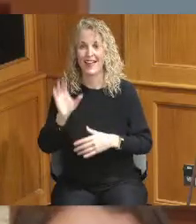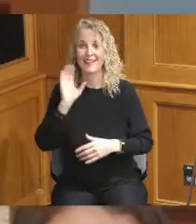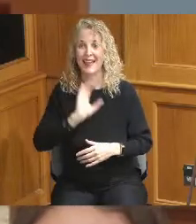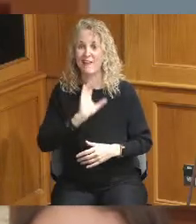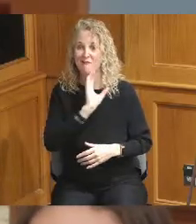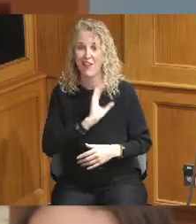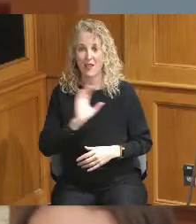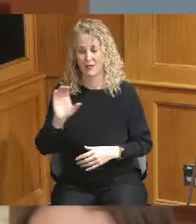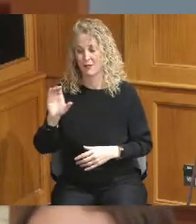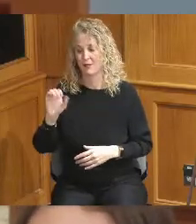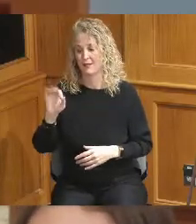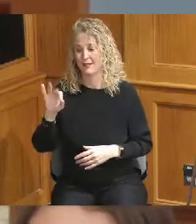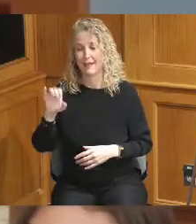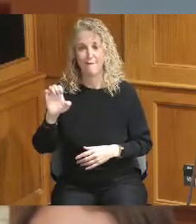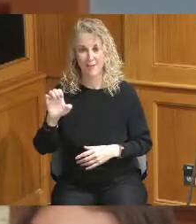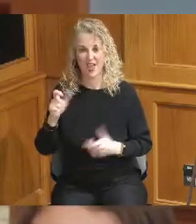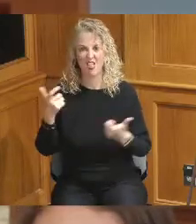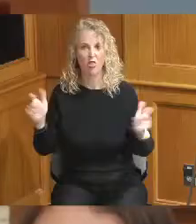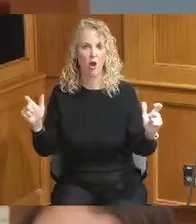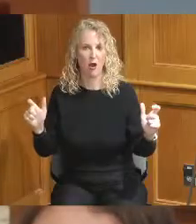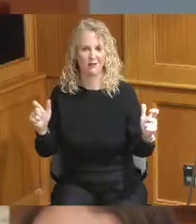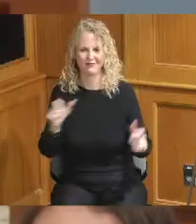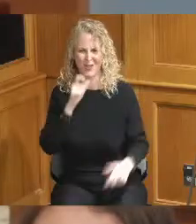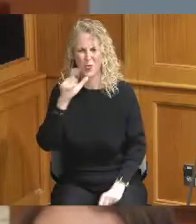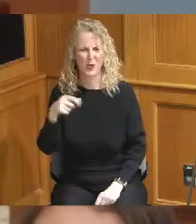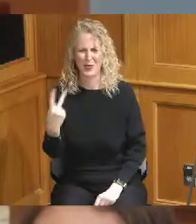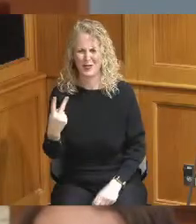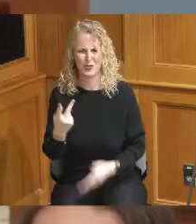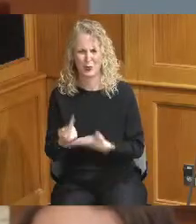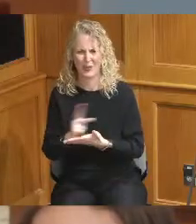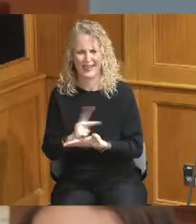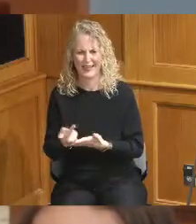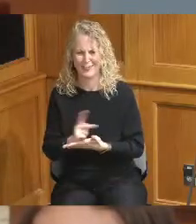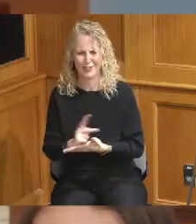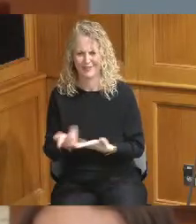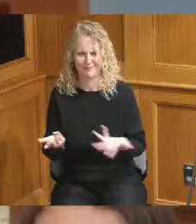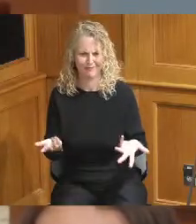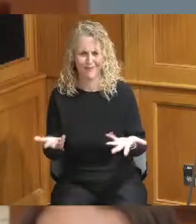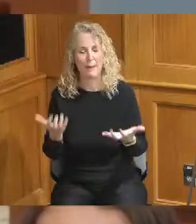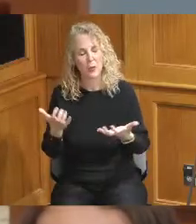so that rather than duplicating kitchens again in the interest of being fiscally responsible